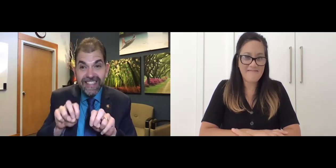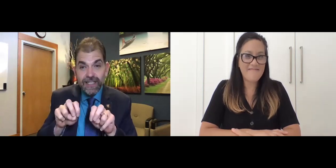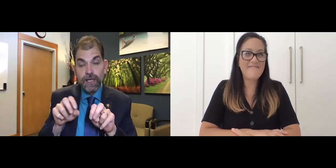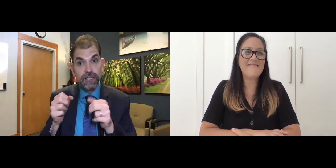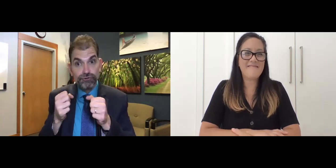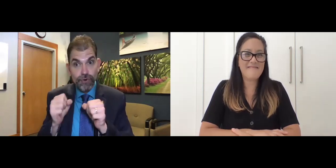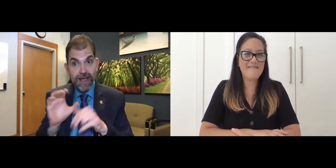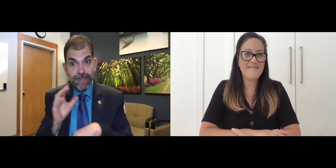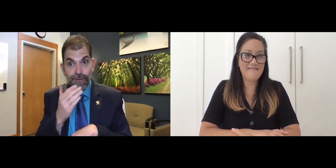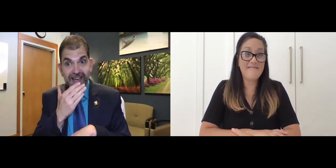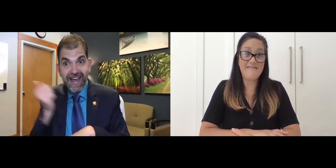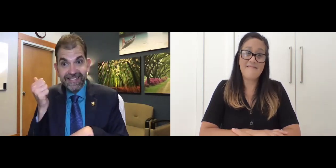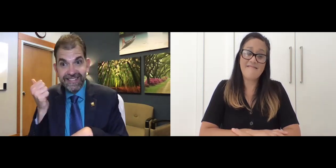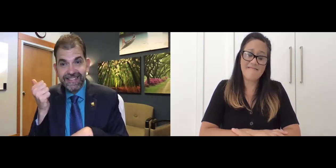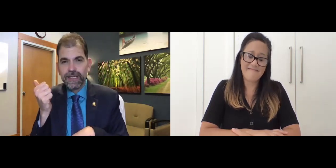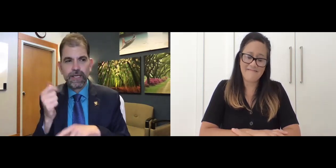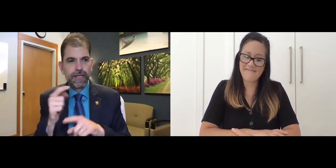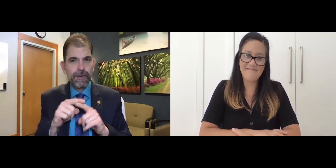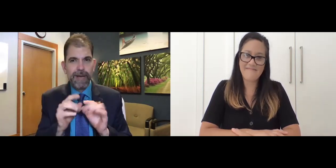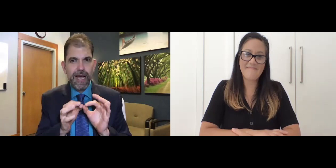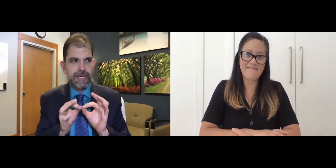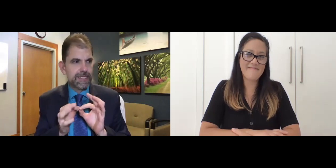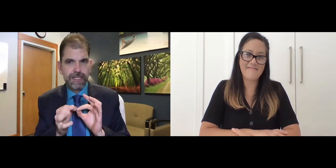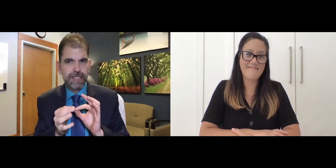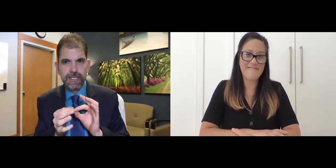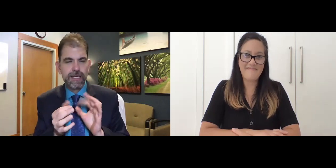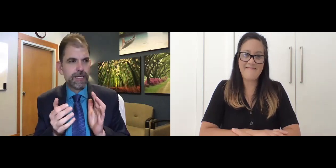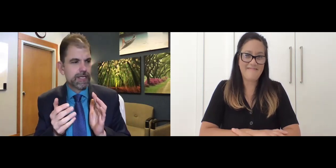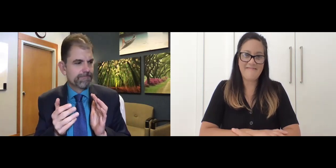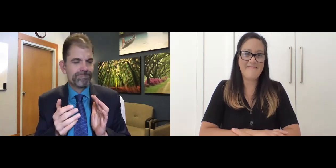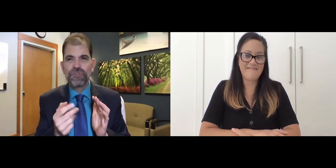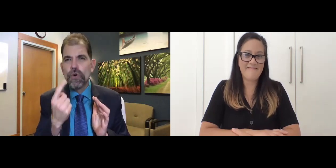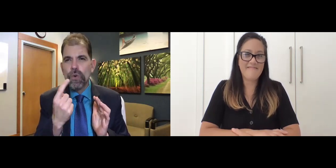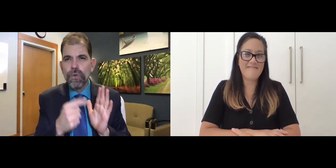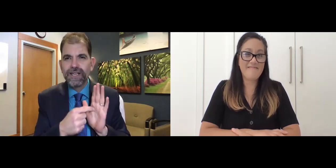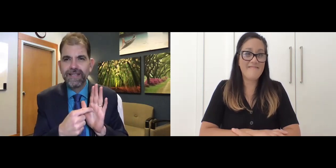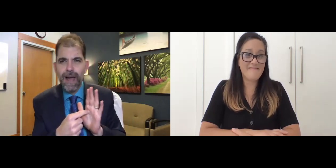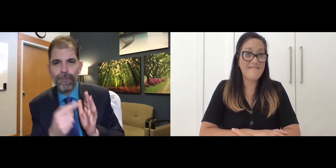usually has an interpreter that's doing their very best